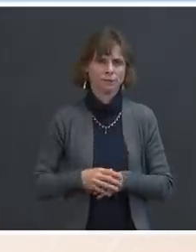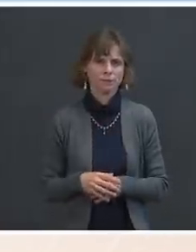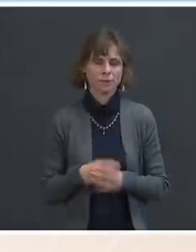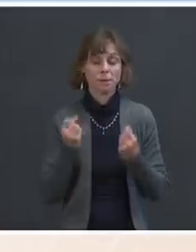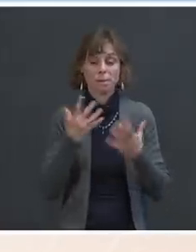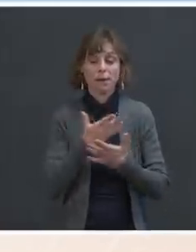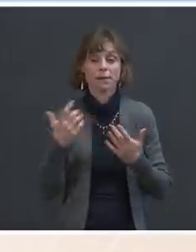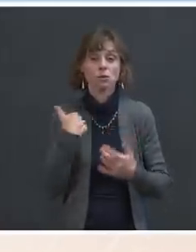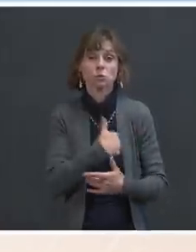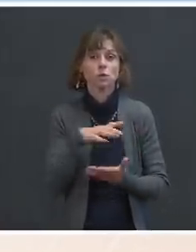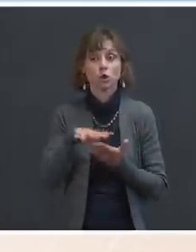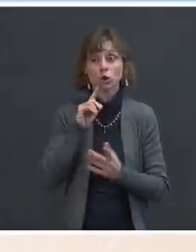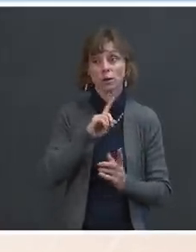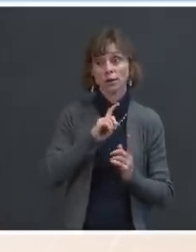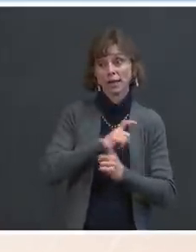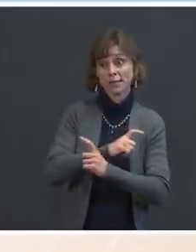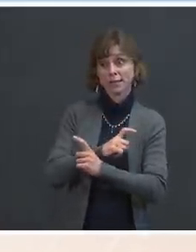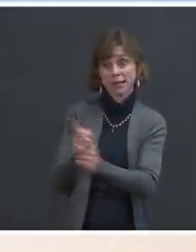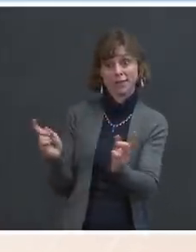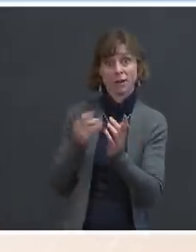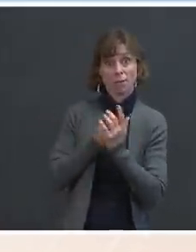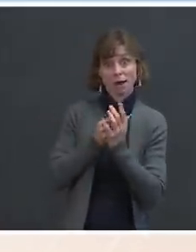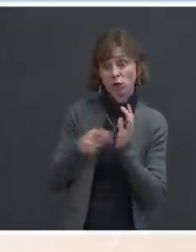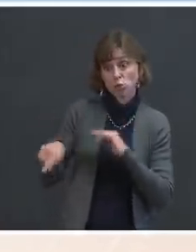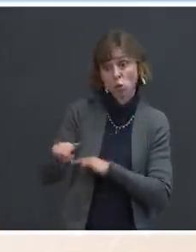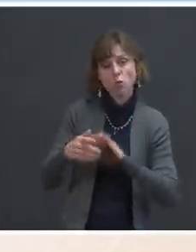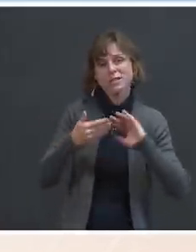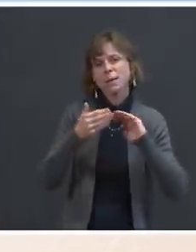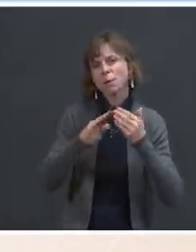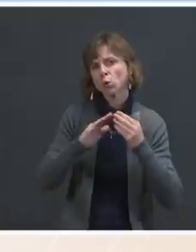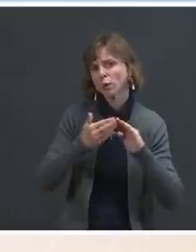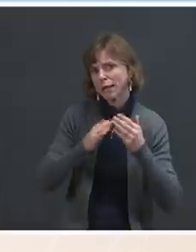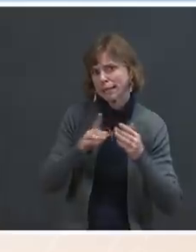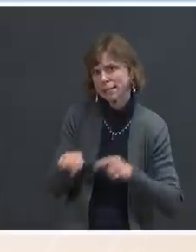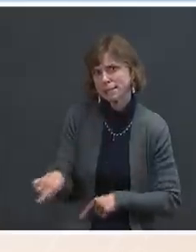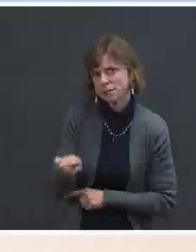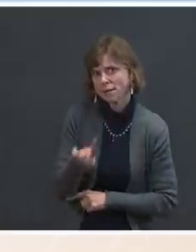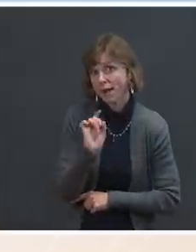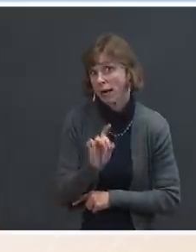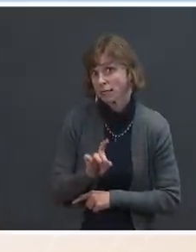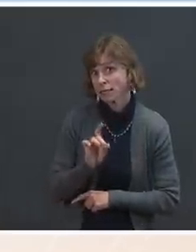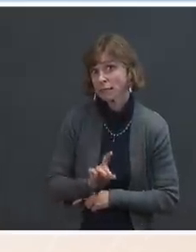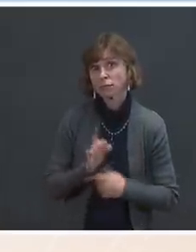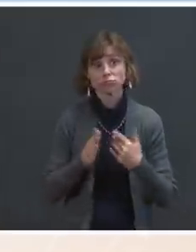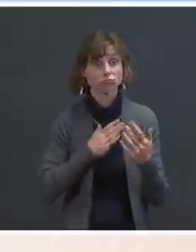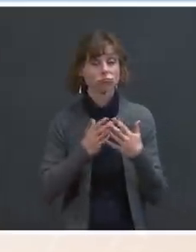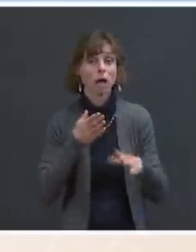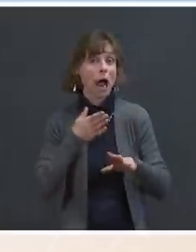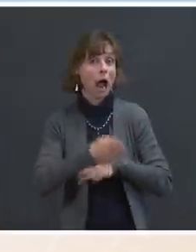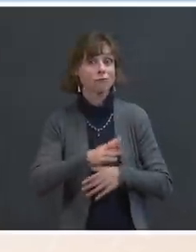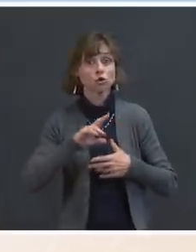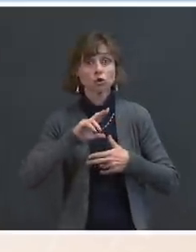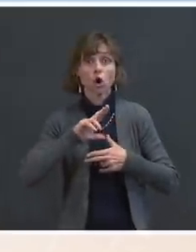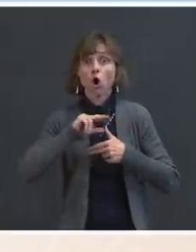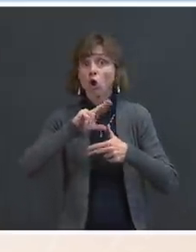get to the communities that are really in need, whether it's post hurricane or coffee rust